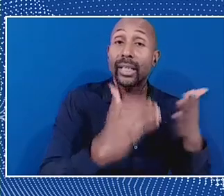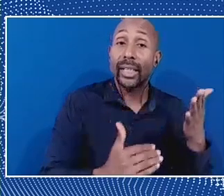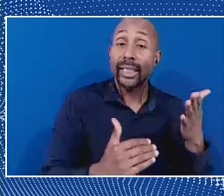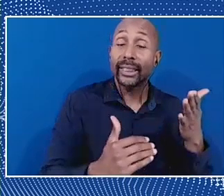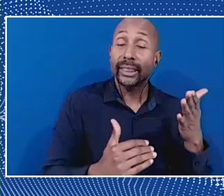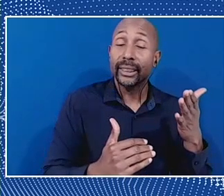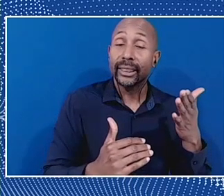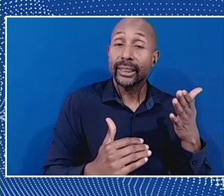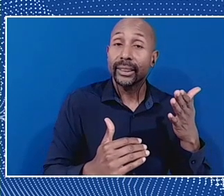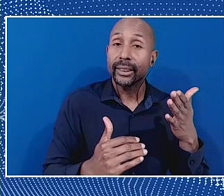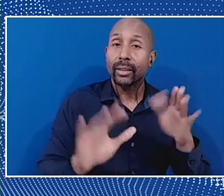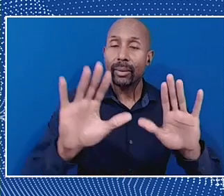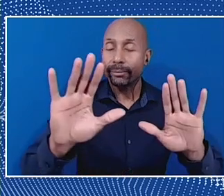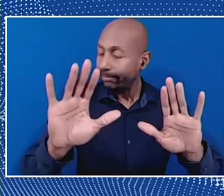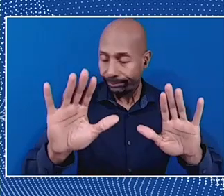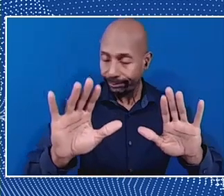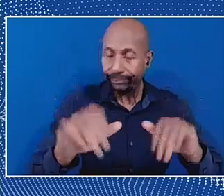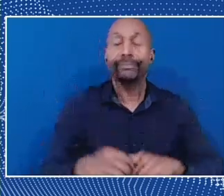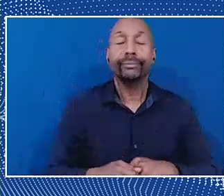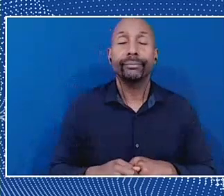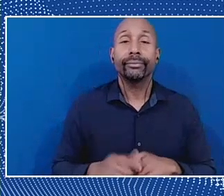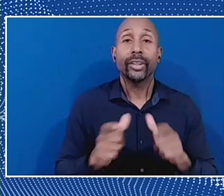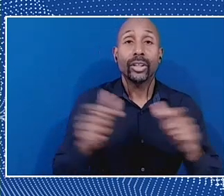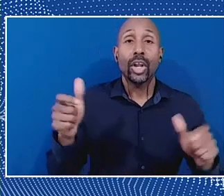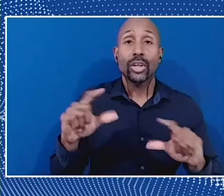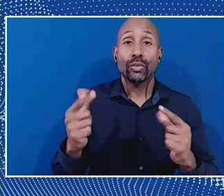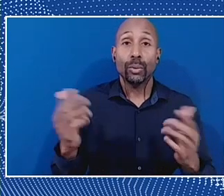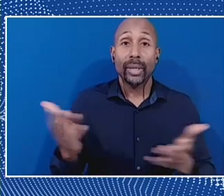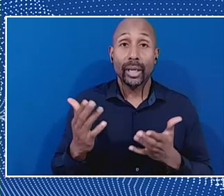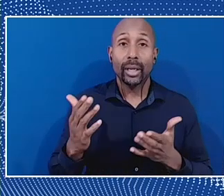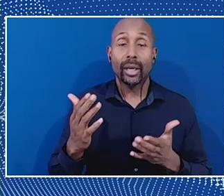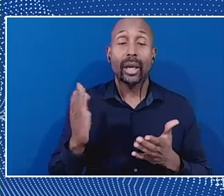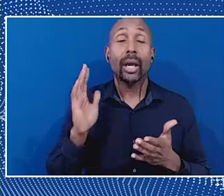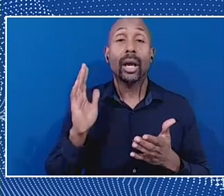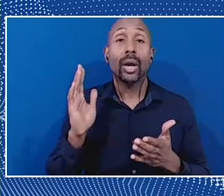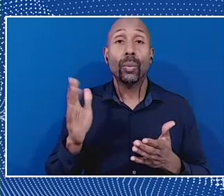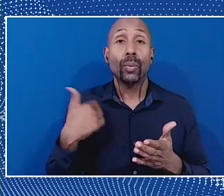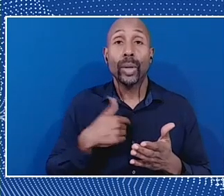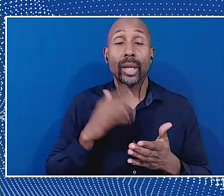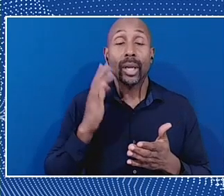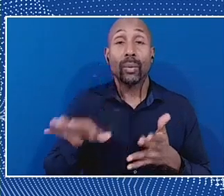break. I'll ask us to reconvene at 2:25